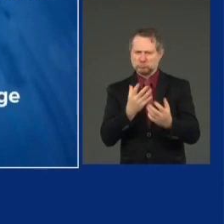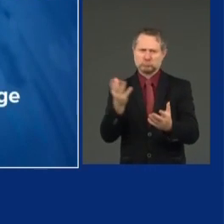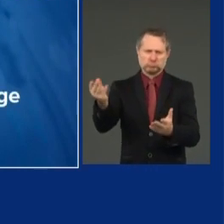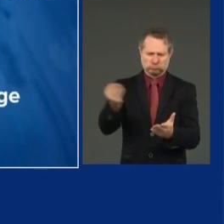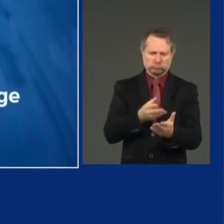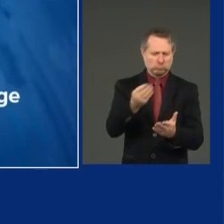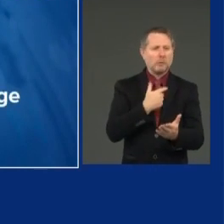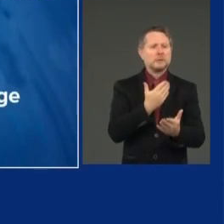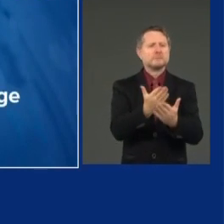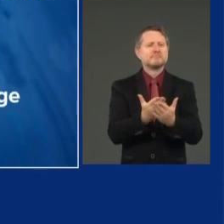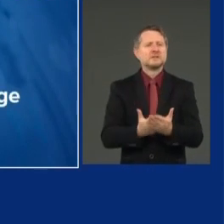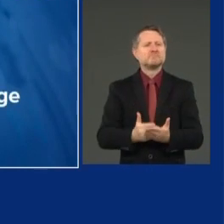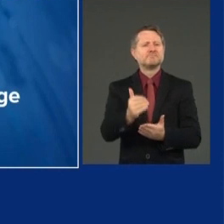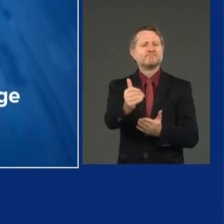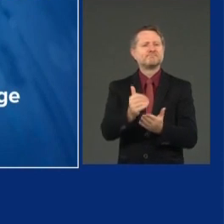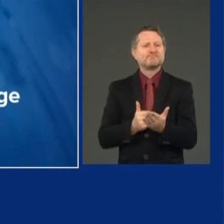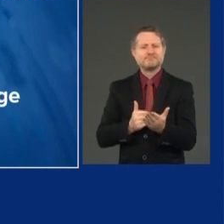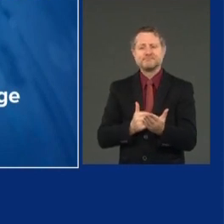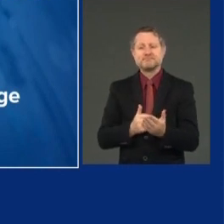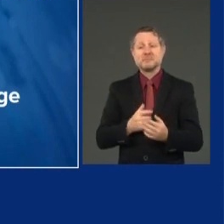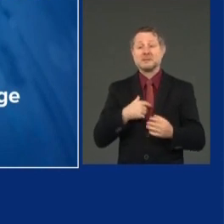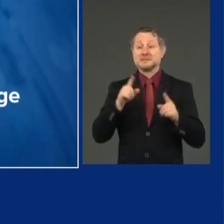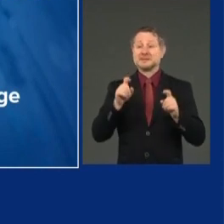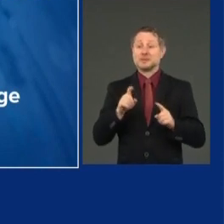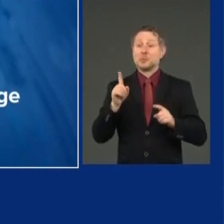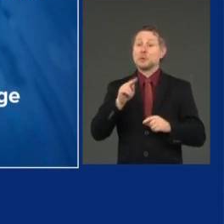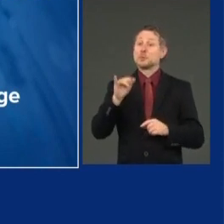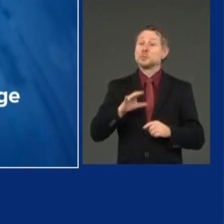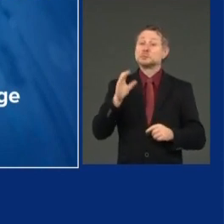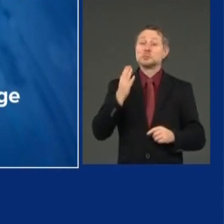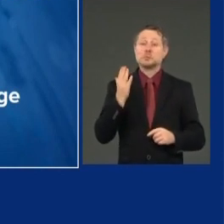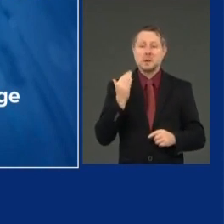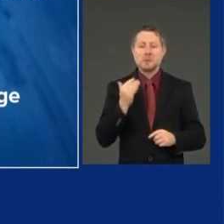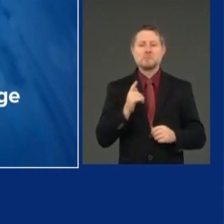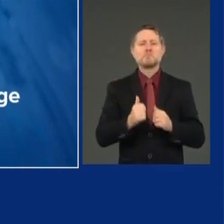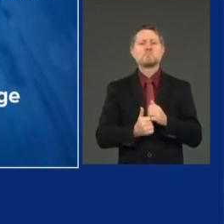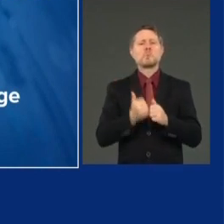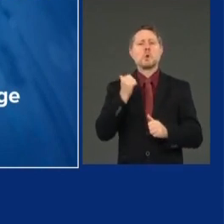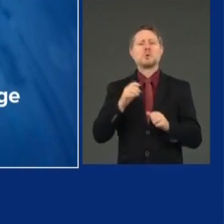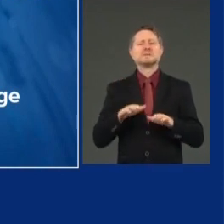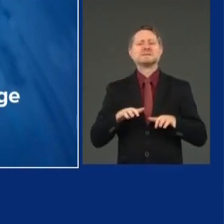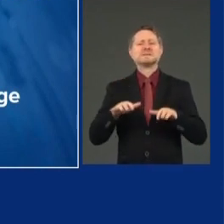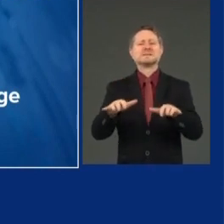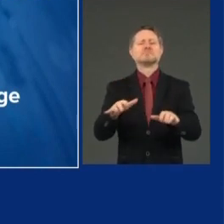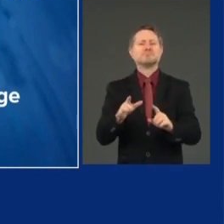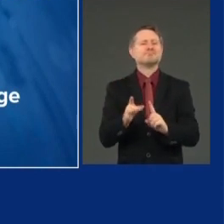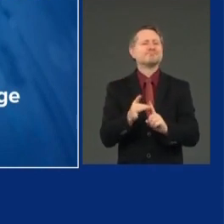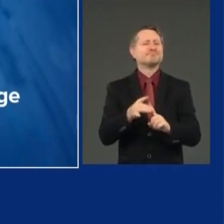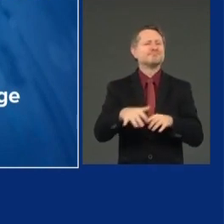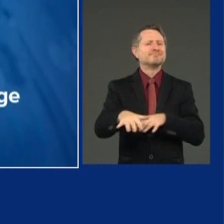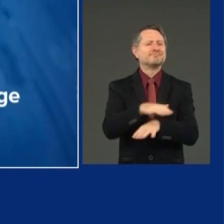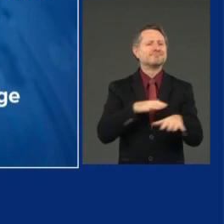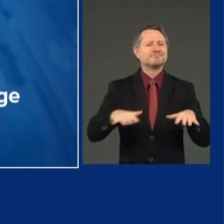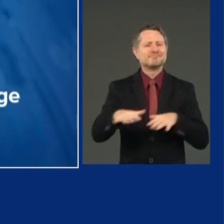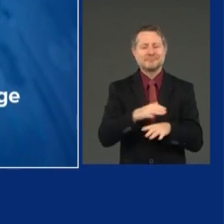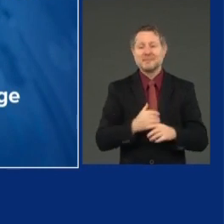AND THE DATA IS VERY POWERFUL AND INFORMS WHAT WE'RE DOING GOING FORWARD. THE TEST WAS DONE IN NEW YORK